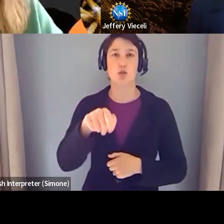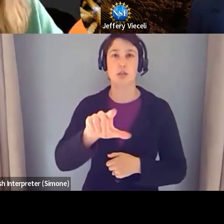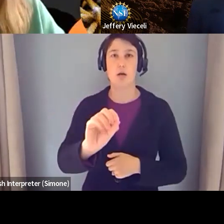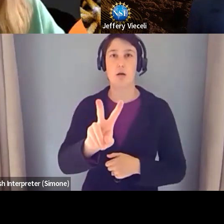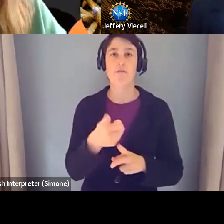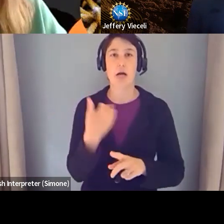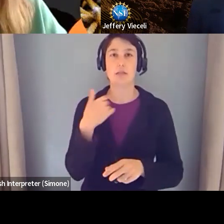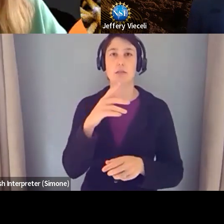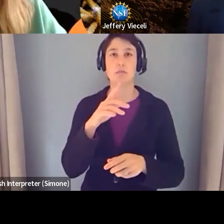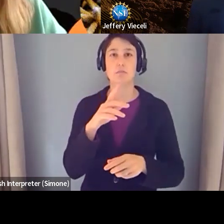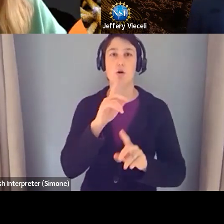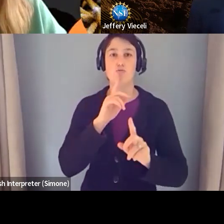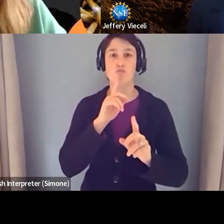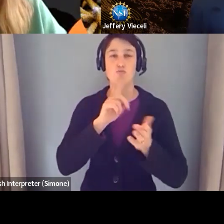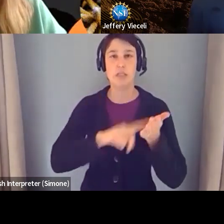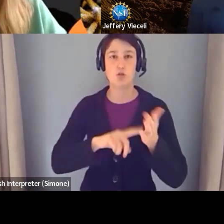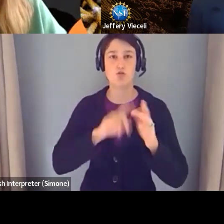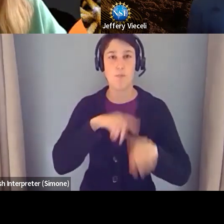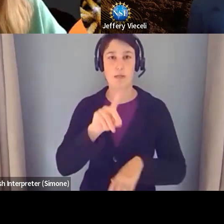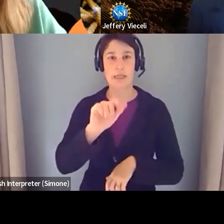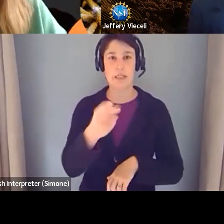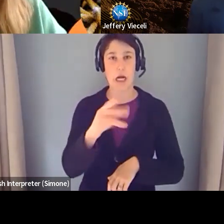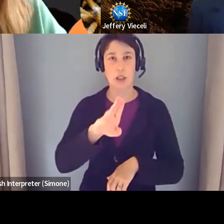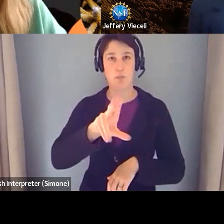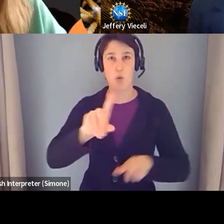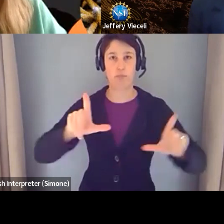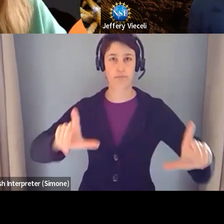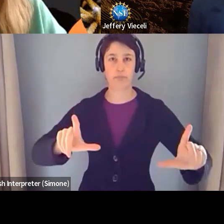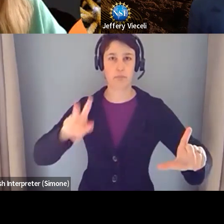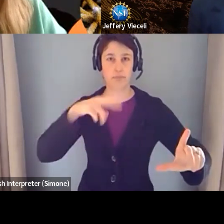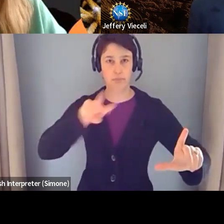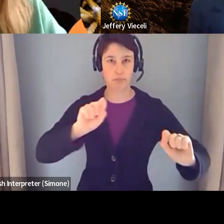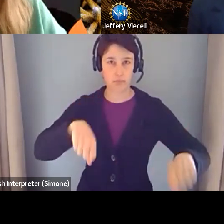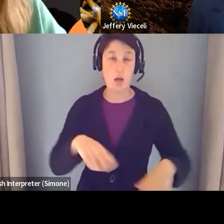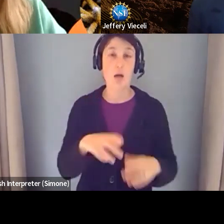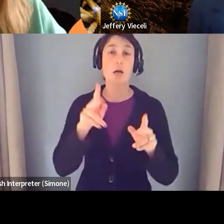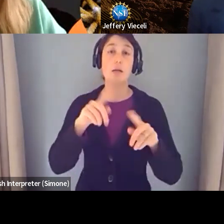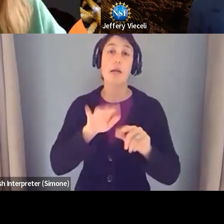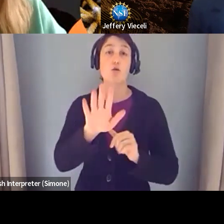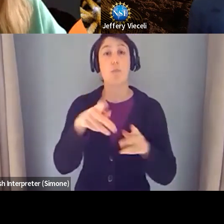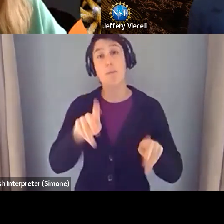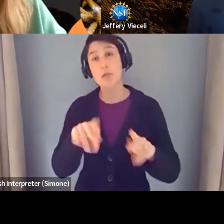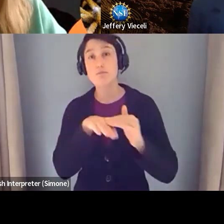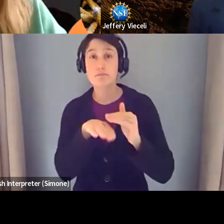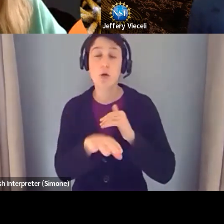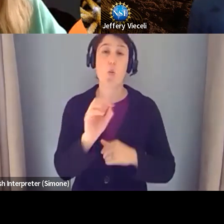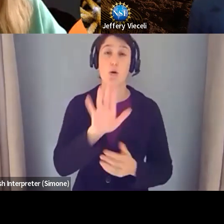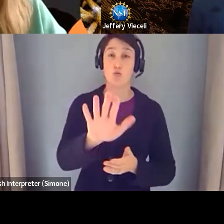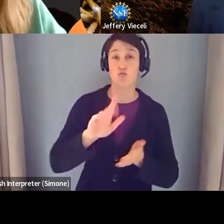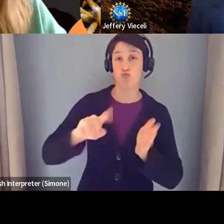And depending on your permissions or your role at your institution,